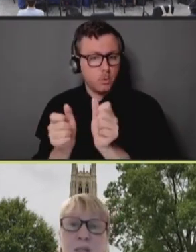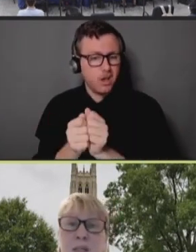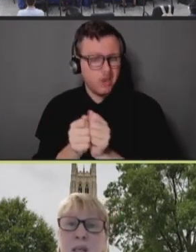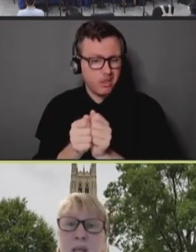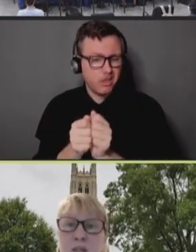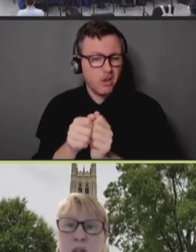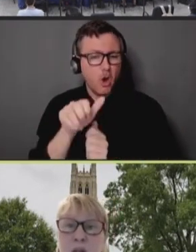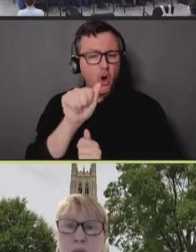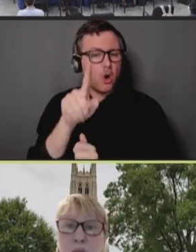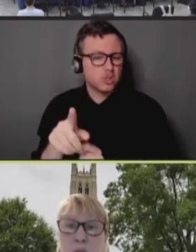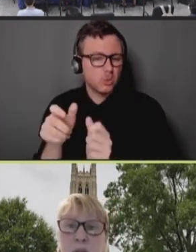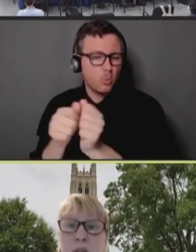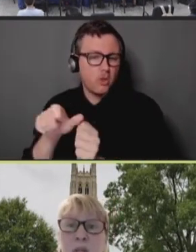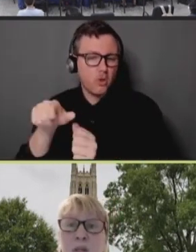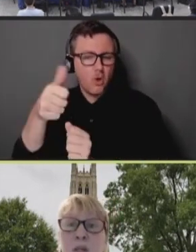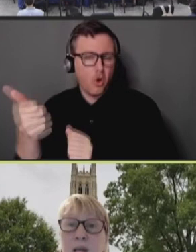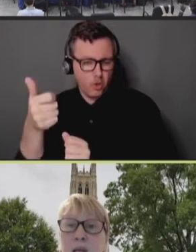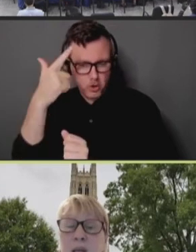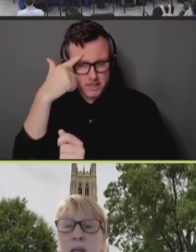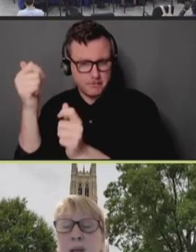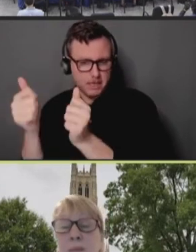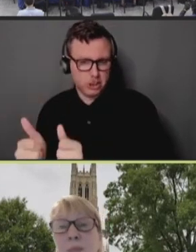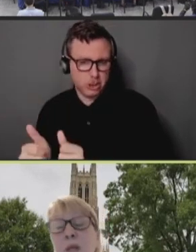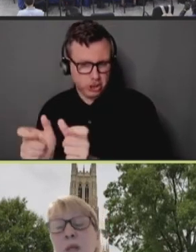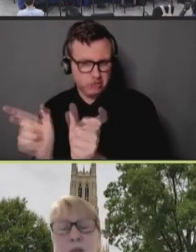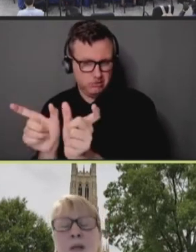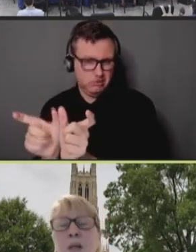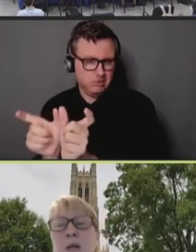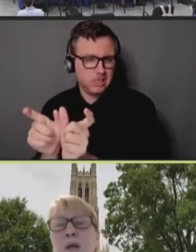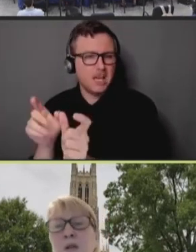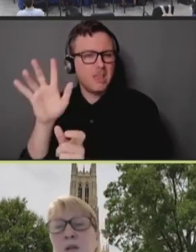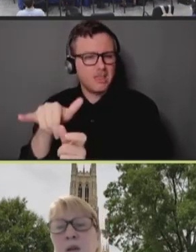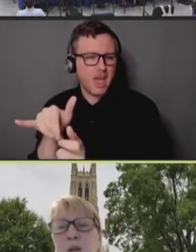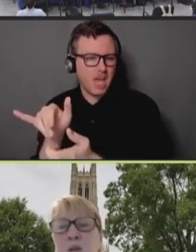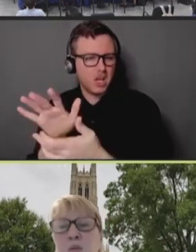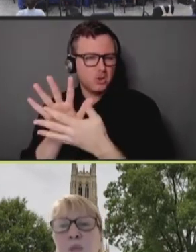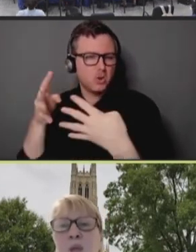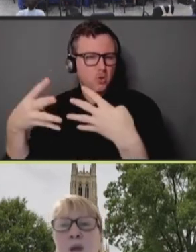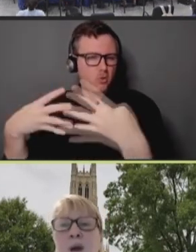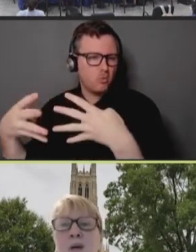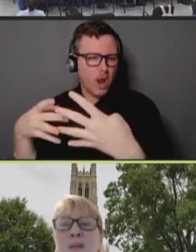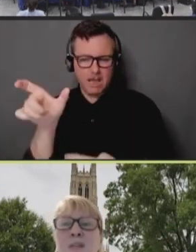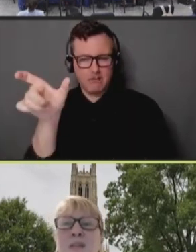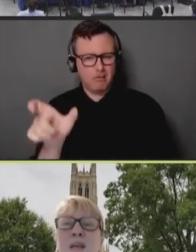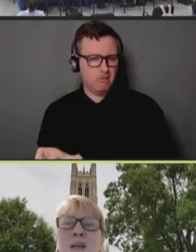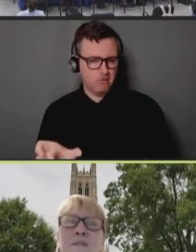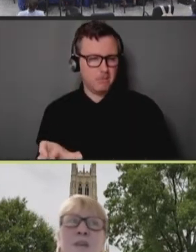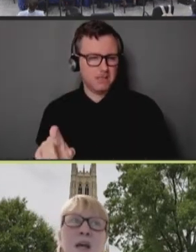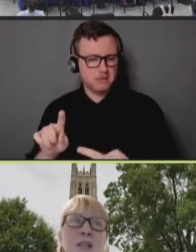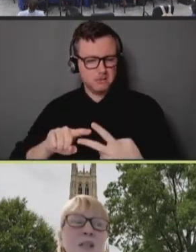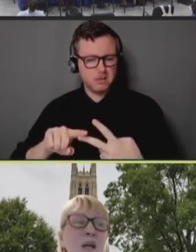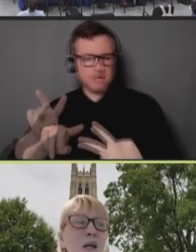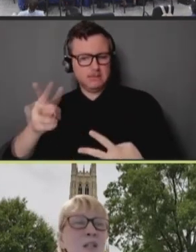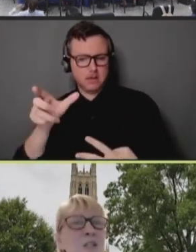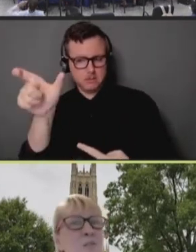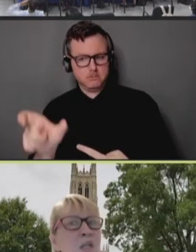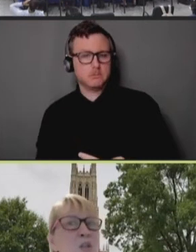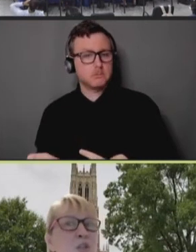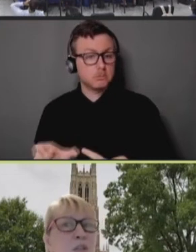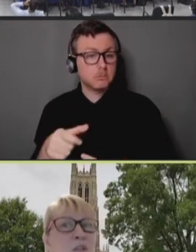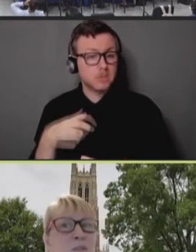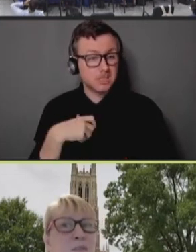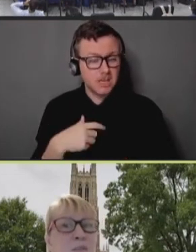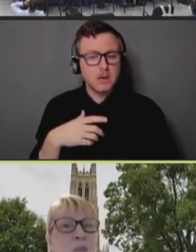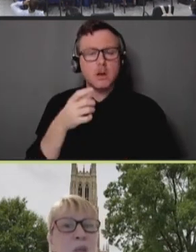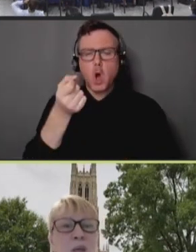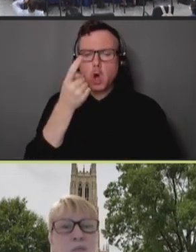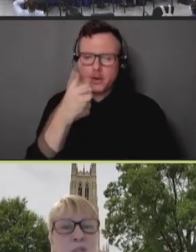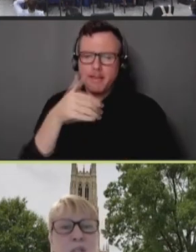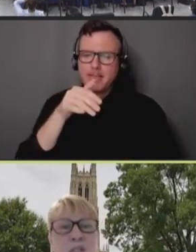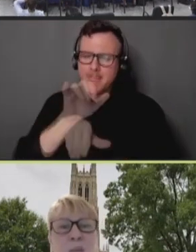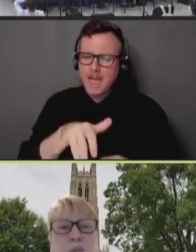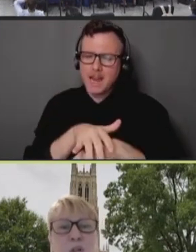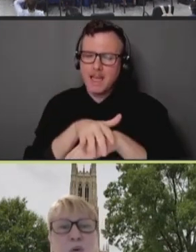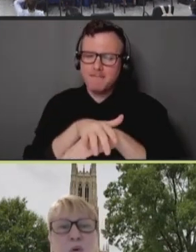it's second column, gray area, gray color, the effect diminishes with the exception of